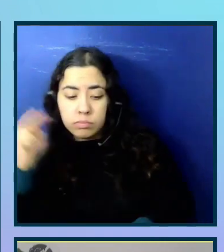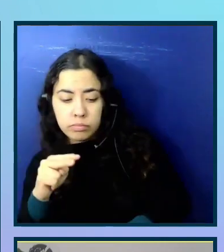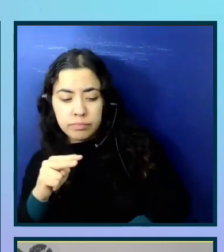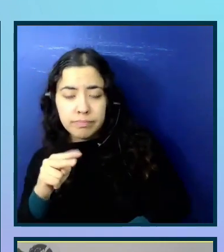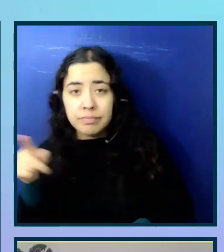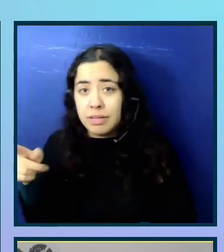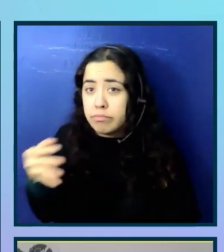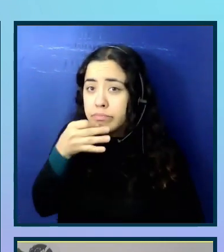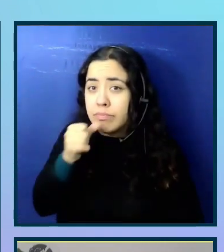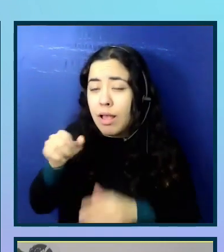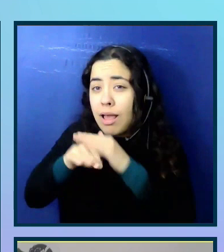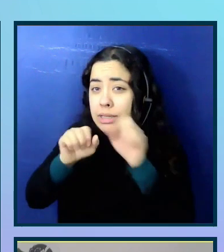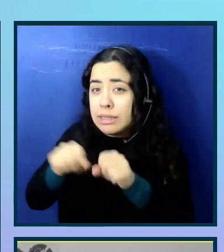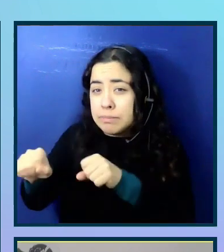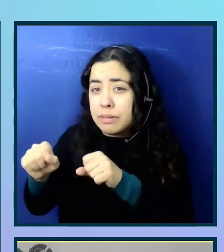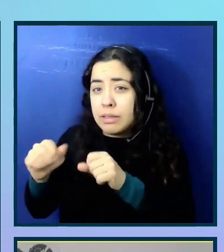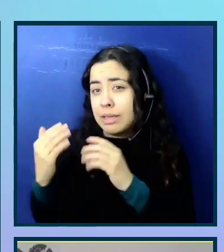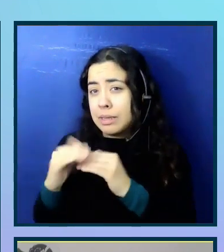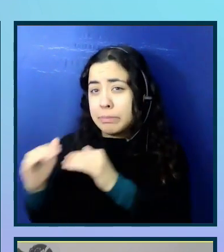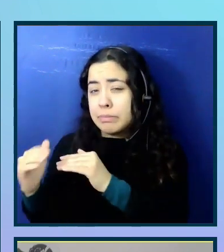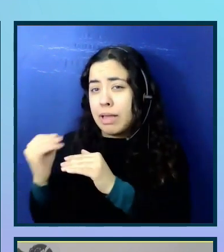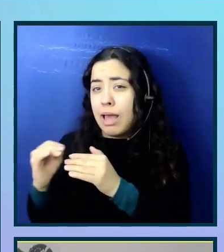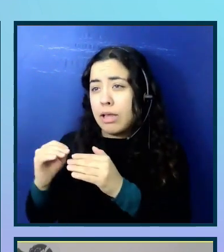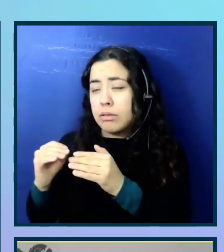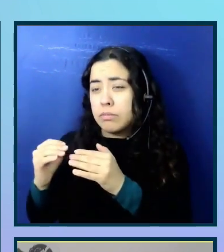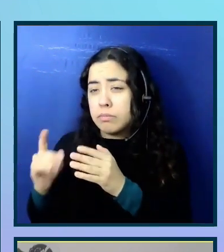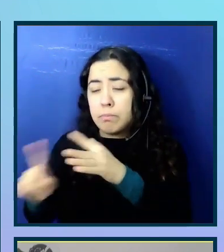with accessibility constraint understand okay, can I use those two colors together or not?